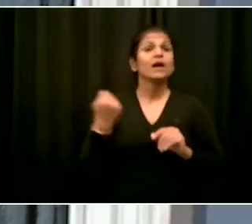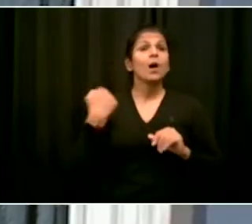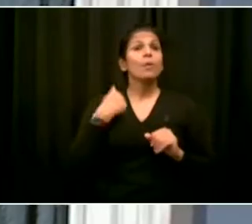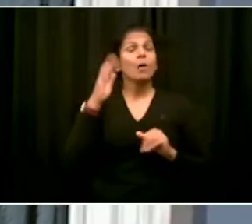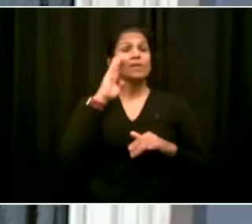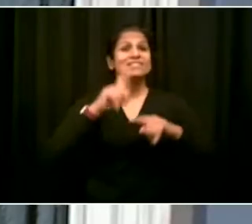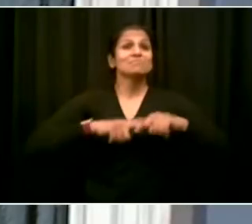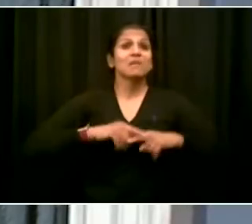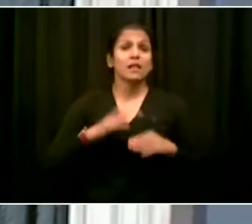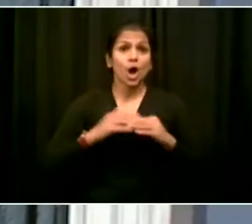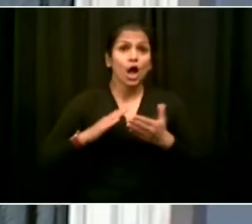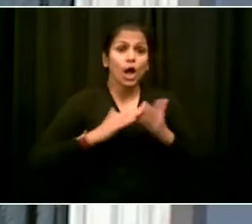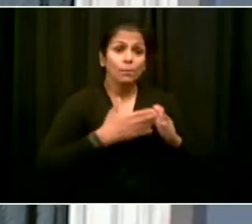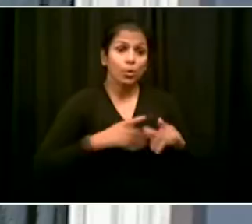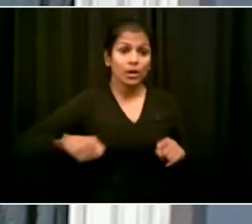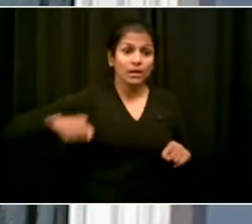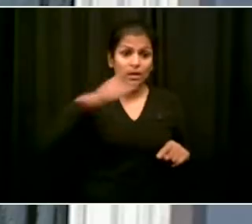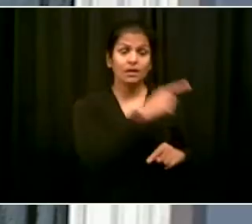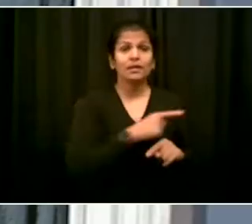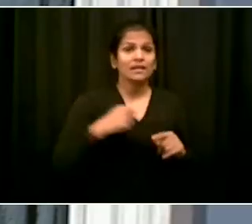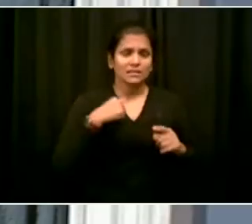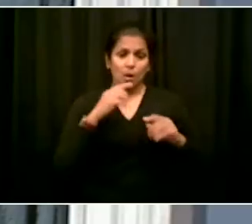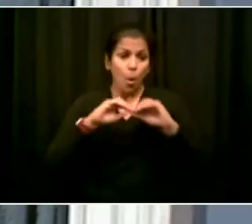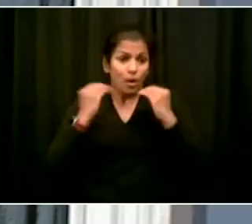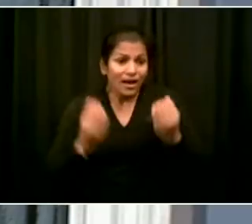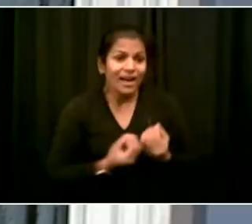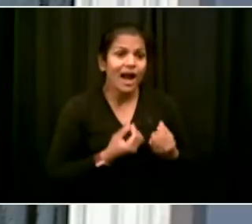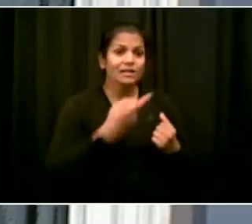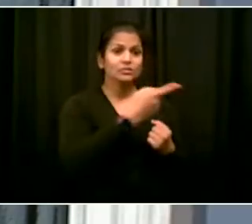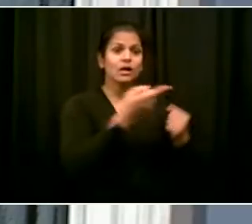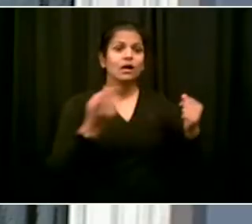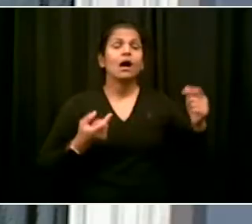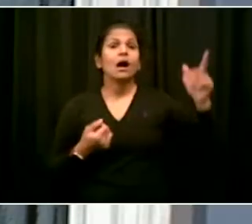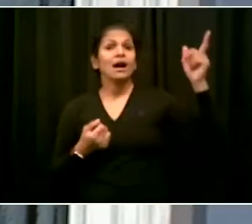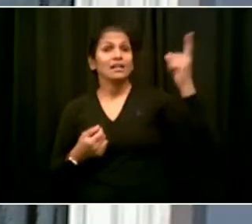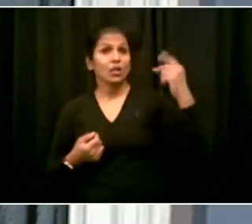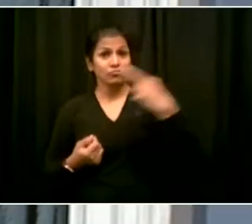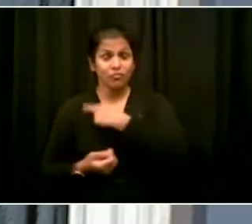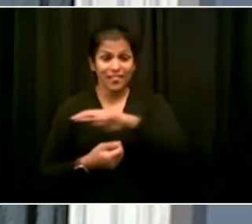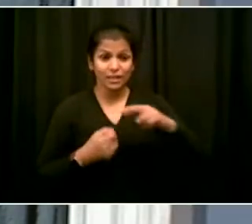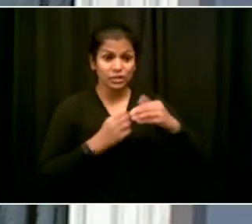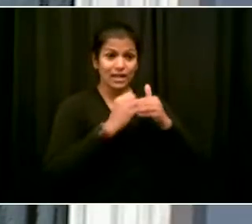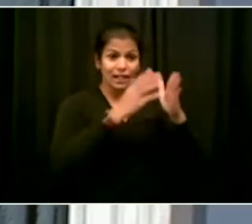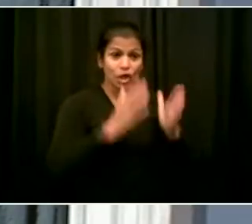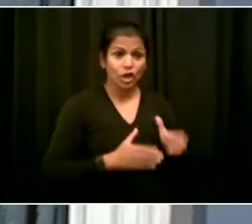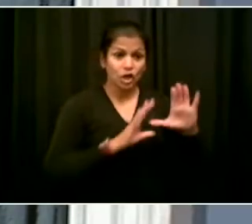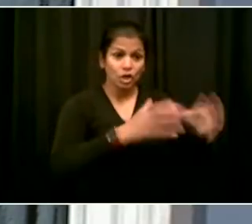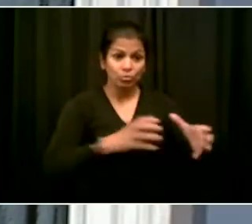UPON RELATIIHONSIIPS THAT ALREADY EXIST IN COMMUNITIES, COMMUNITY-BASED ORGANIZATIONS,